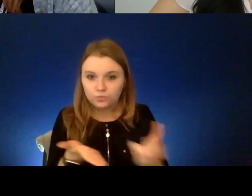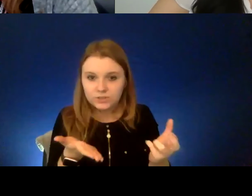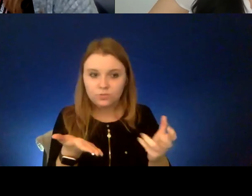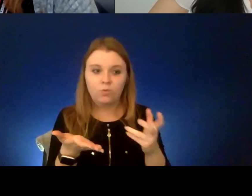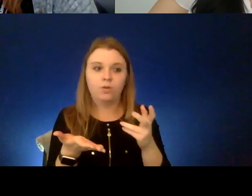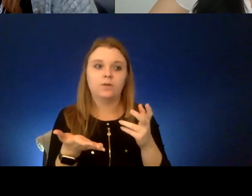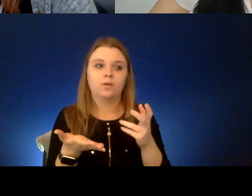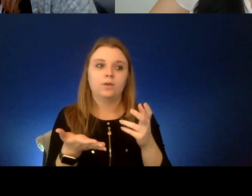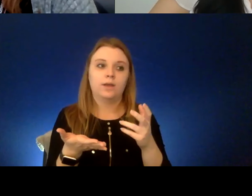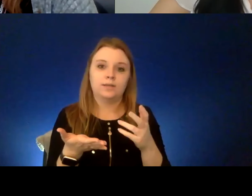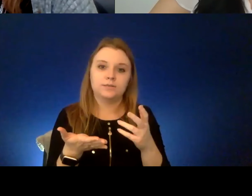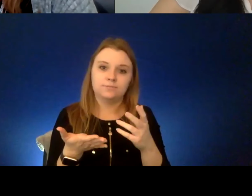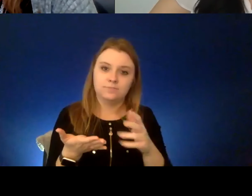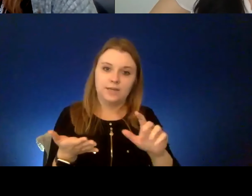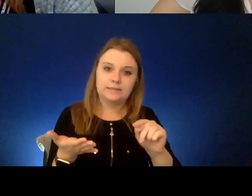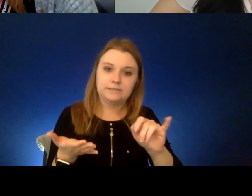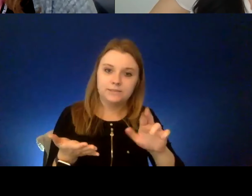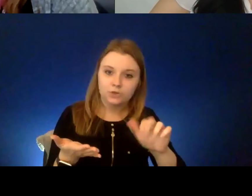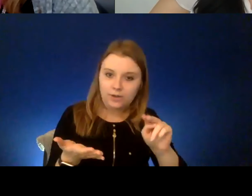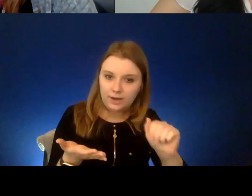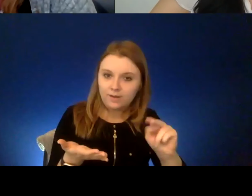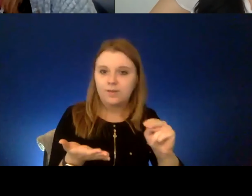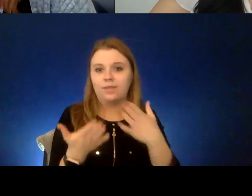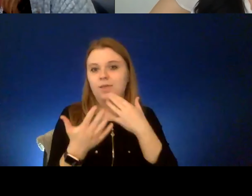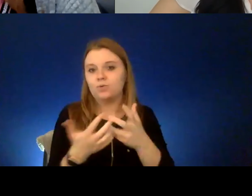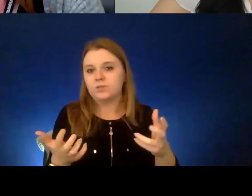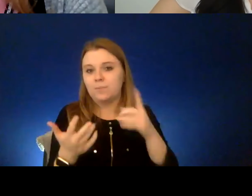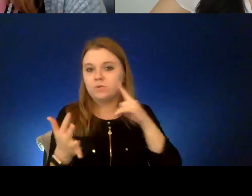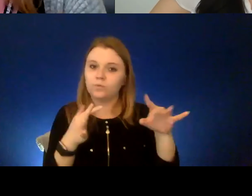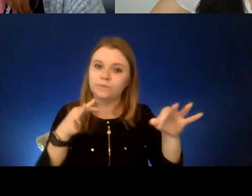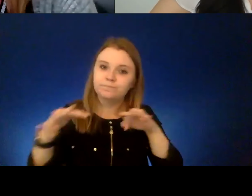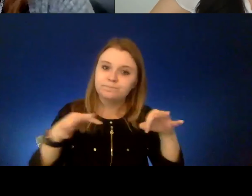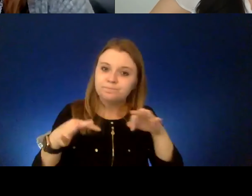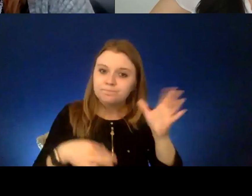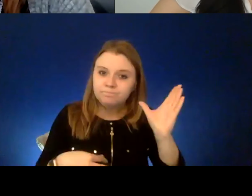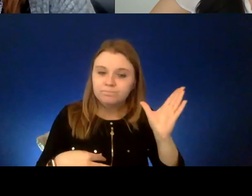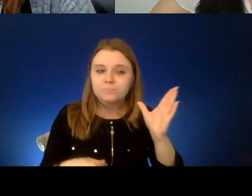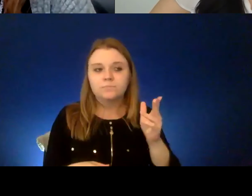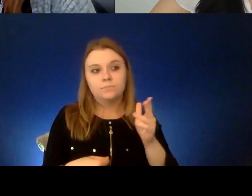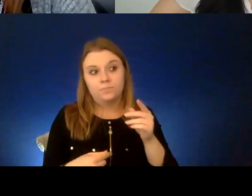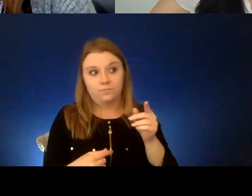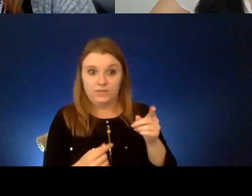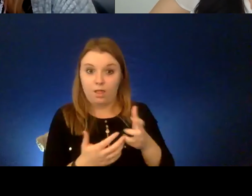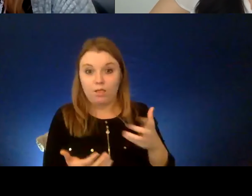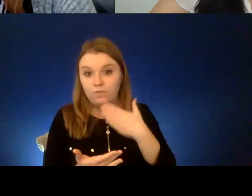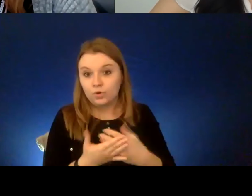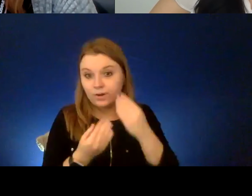And Tiernan, thank you so much for telling us all. This is a lot of really good information and just like Beth,